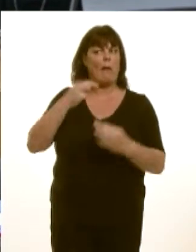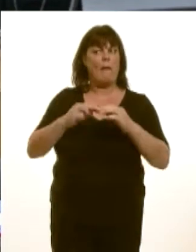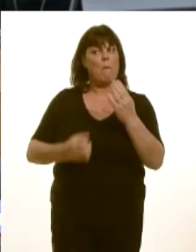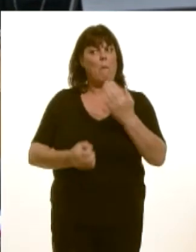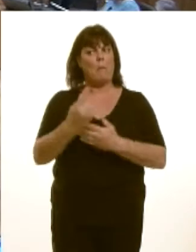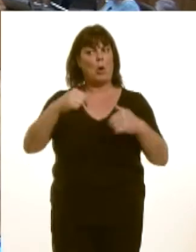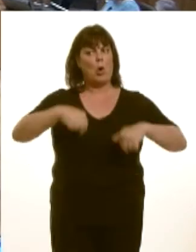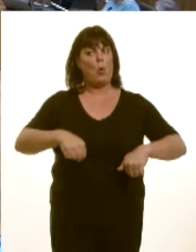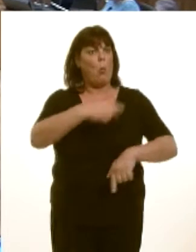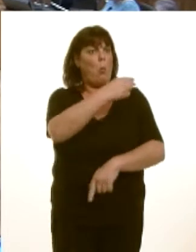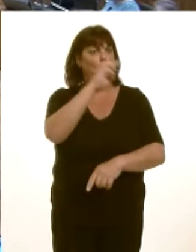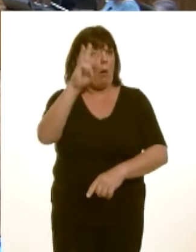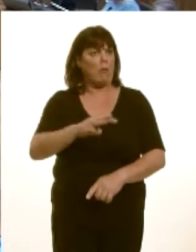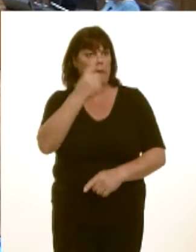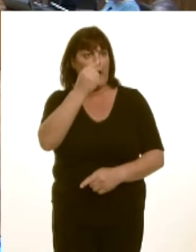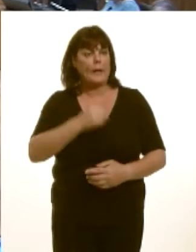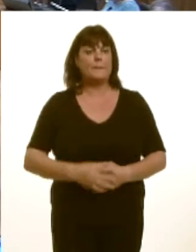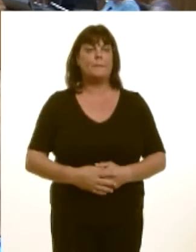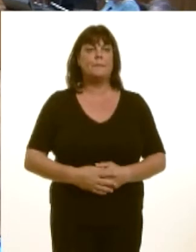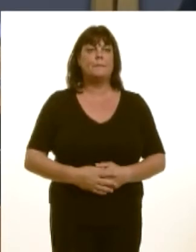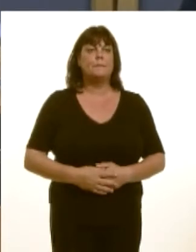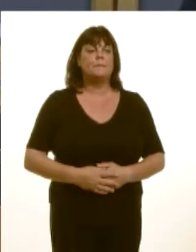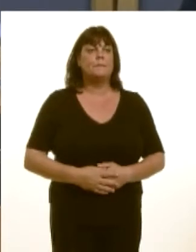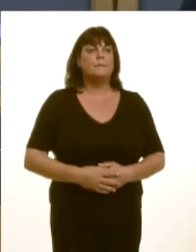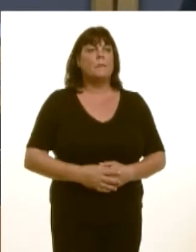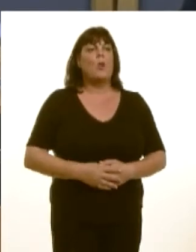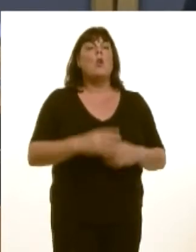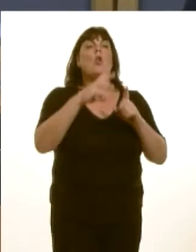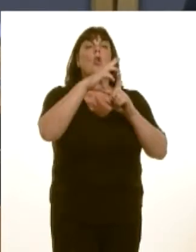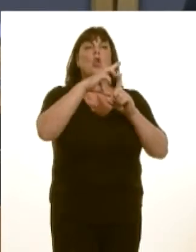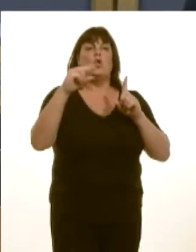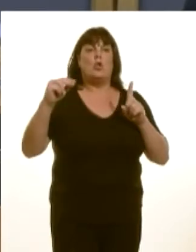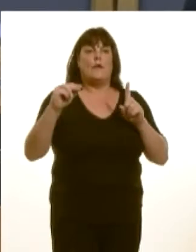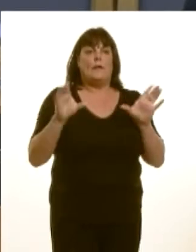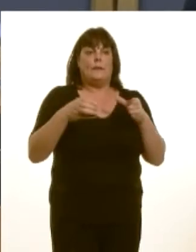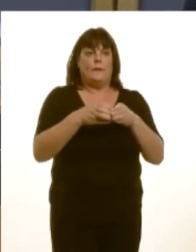Y Llywydd / The Presiding Officer: I call on the leader of the opposition, Andrew R.T. Davies. Andrew R.T. Davies: Thank you, Presiding Officer.